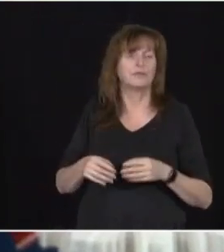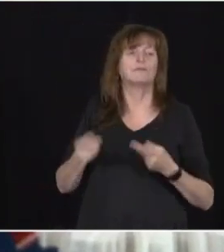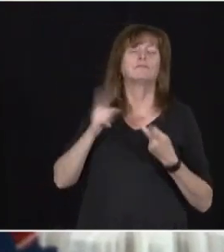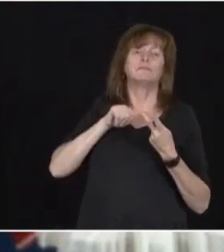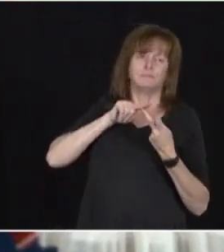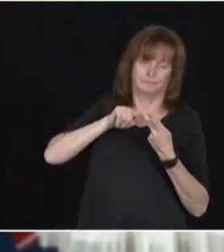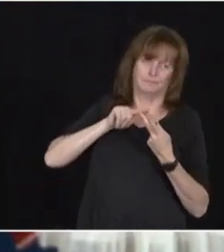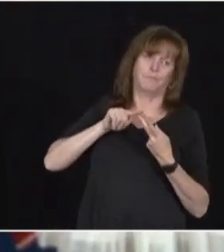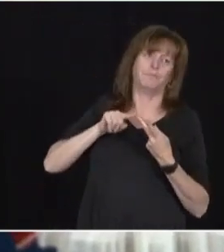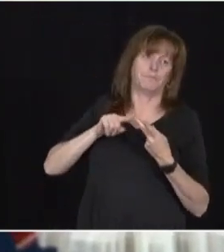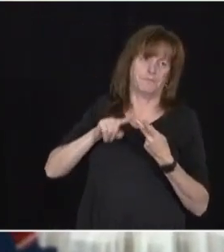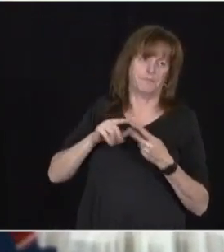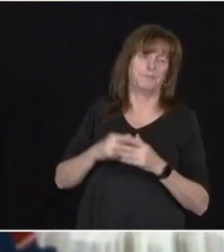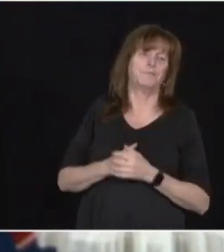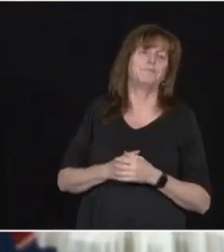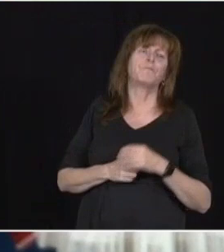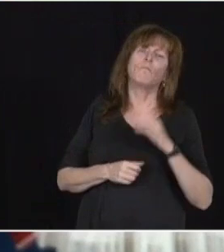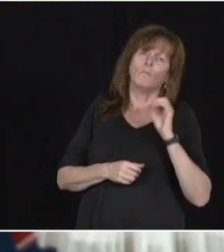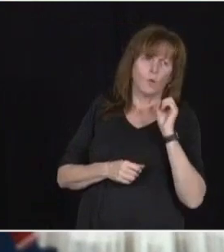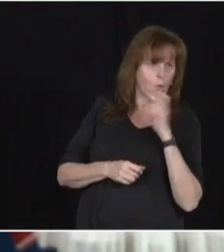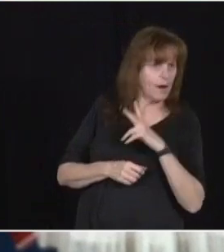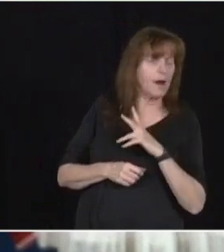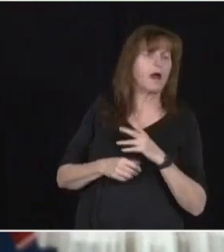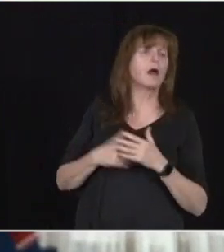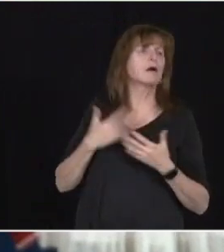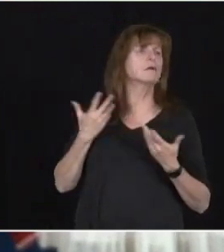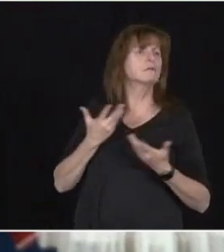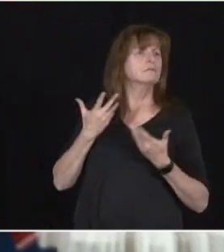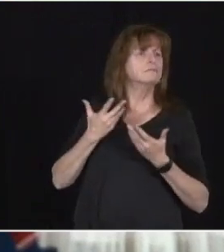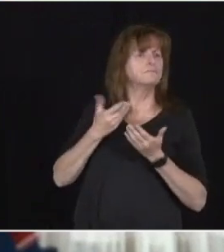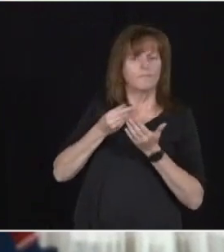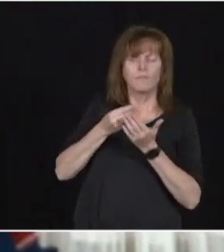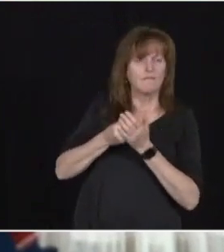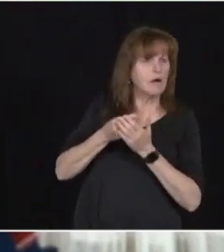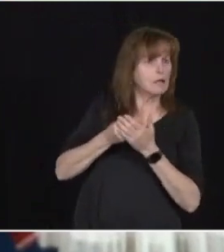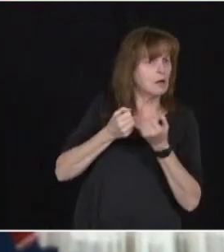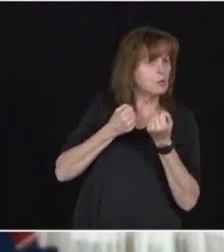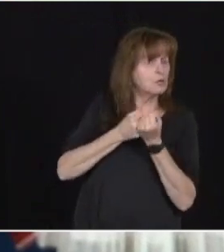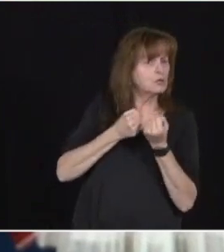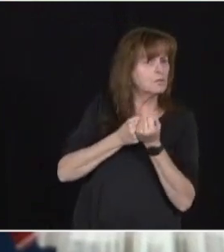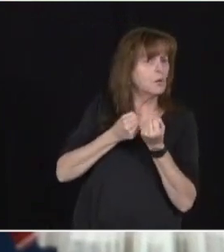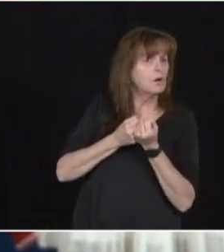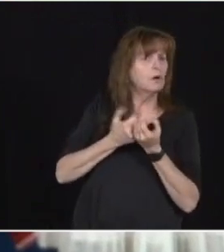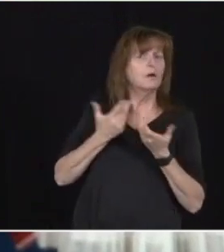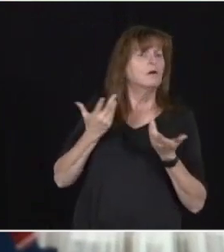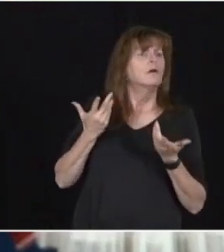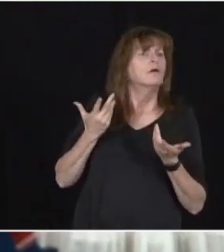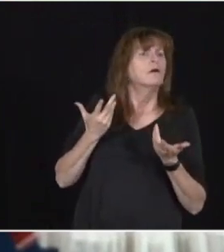As a follow-up, in terms of what this means moving forward with financial support, the minister had mentioned earlier today referenced